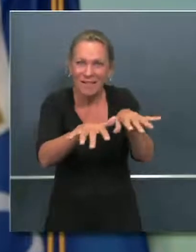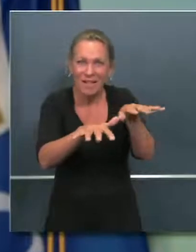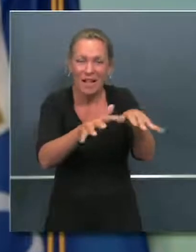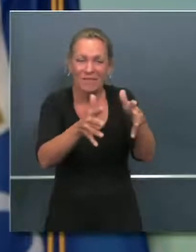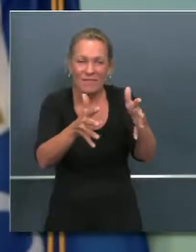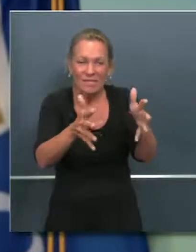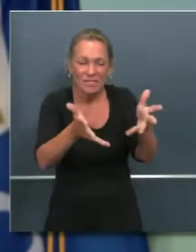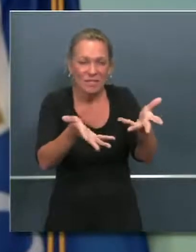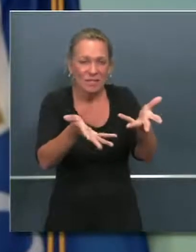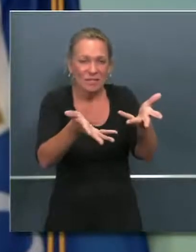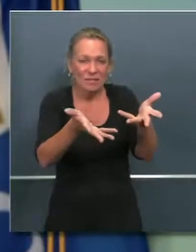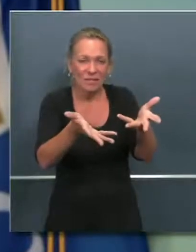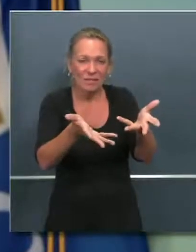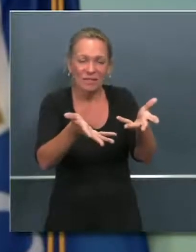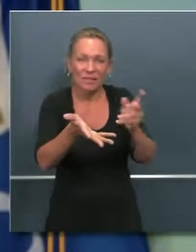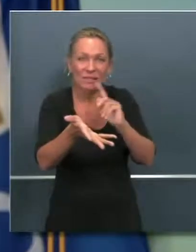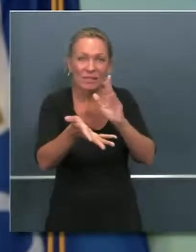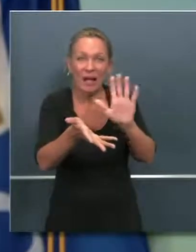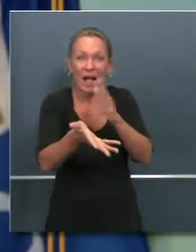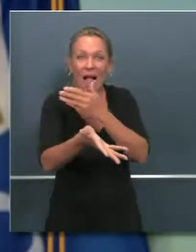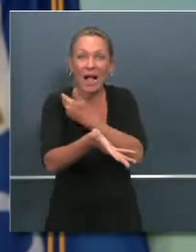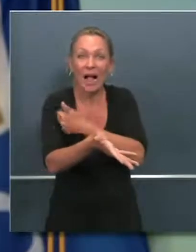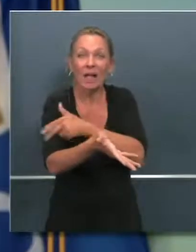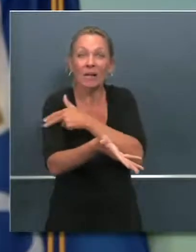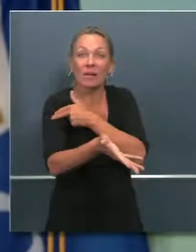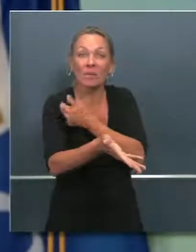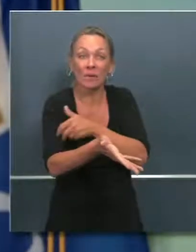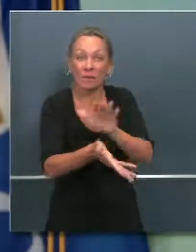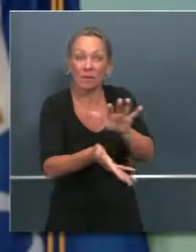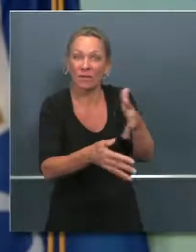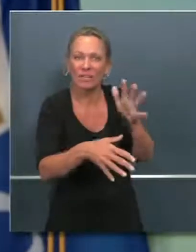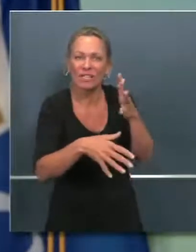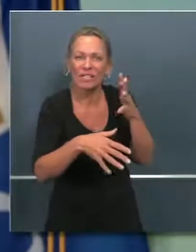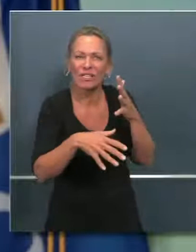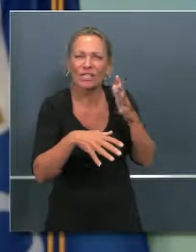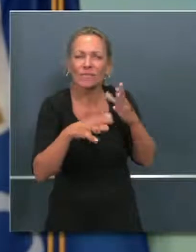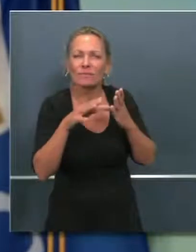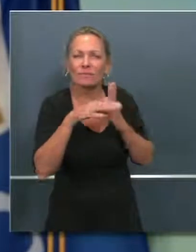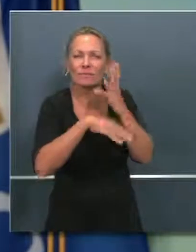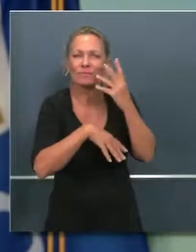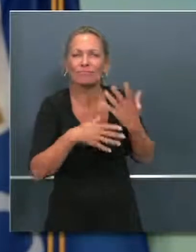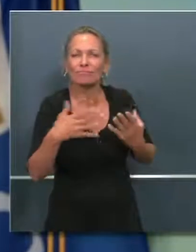system as well as address their positivity rate which I noted in the state over 14 date periods